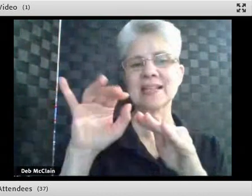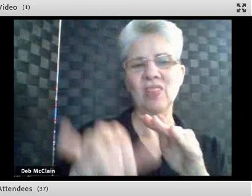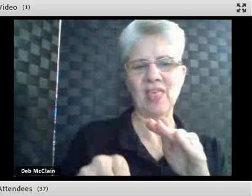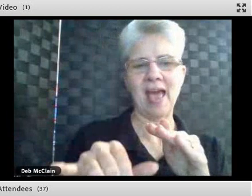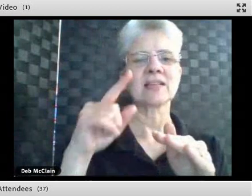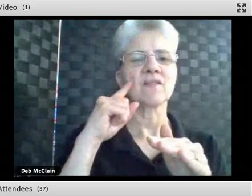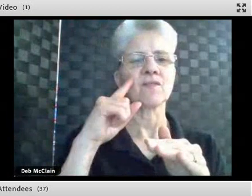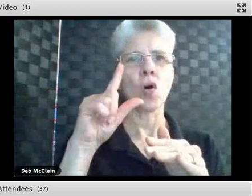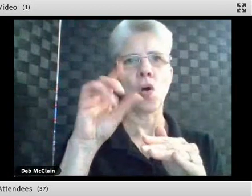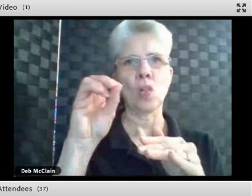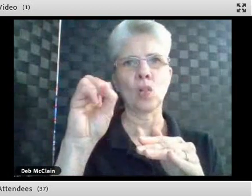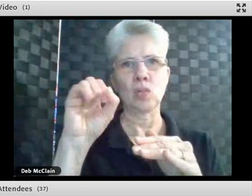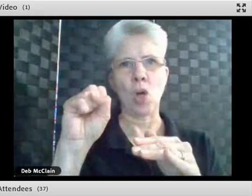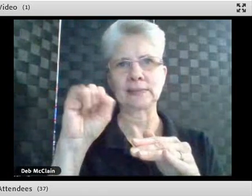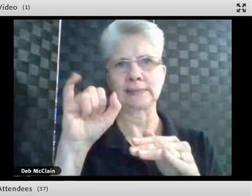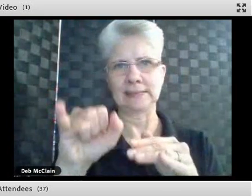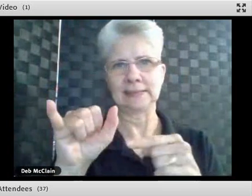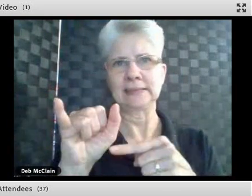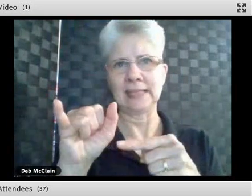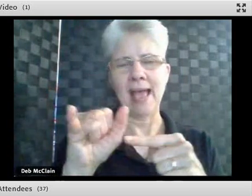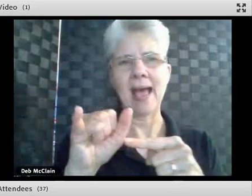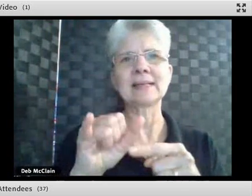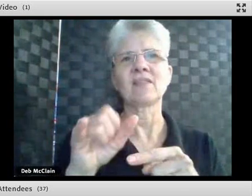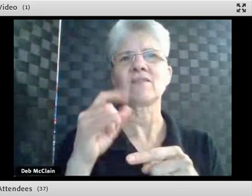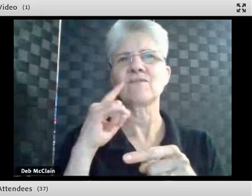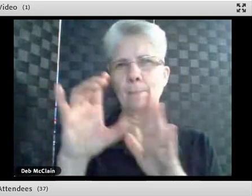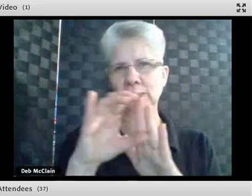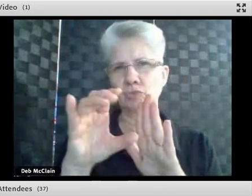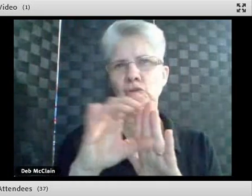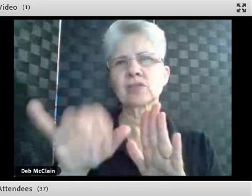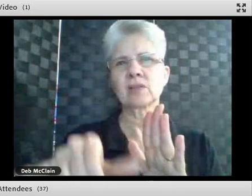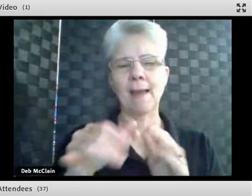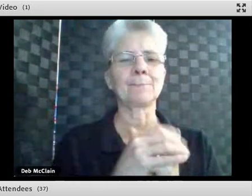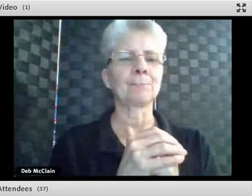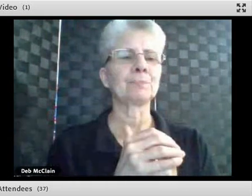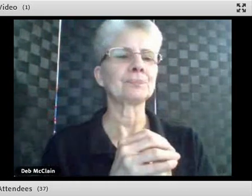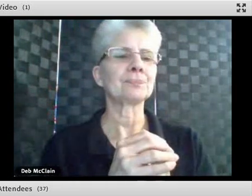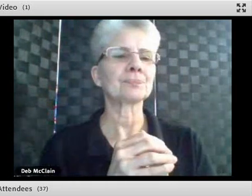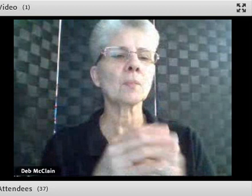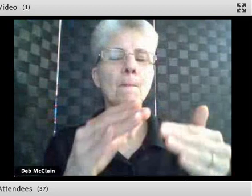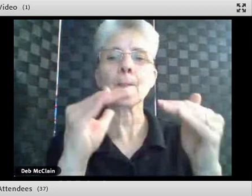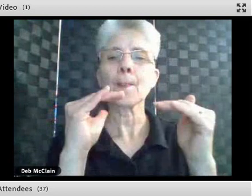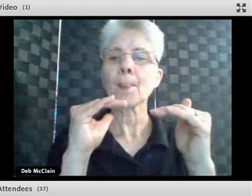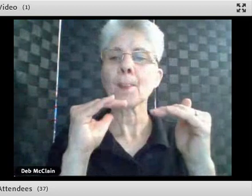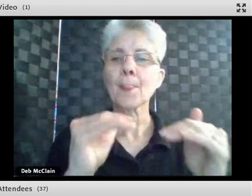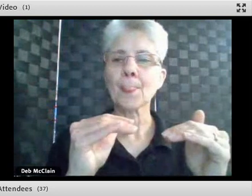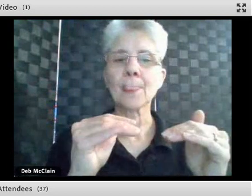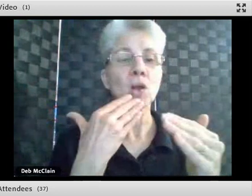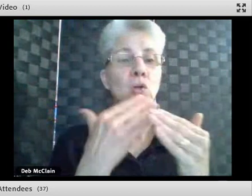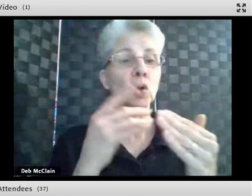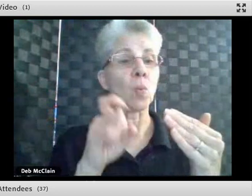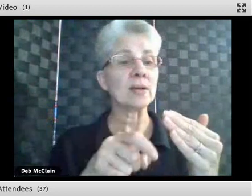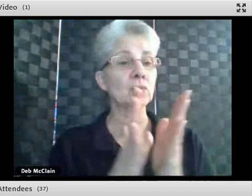to our still images, are lossy formats. A good question to ask is,